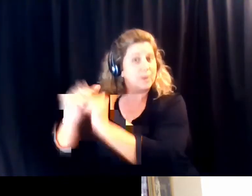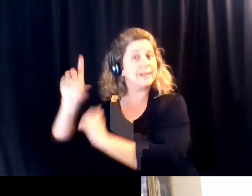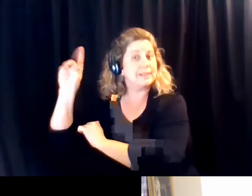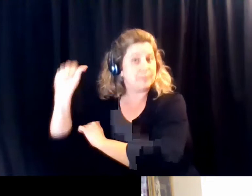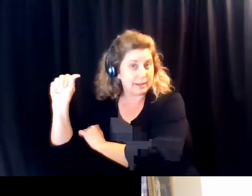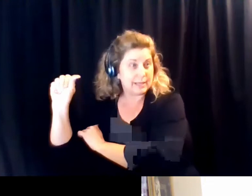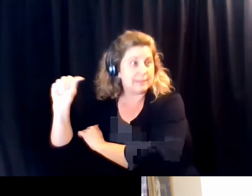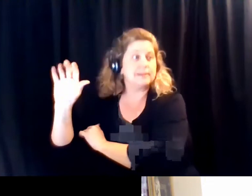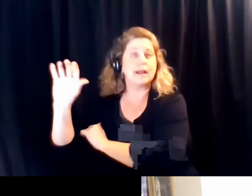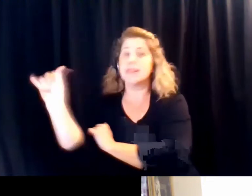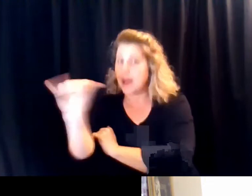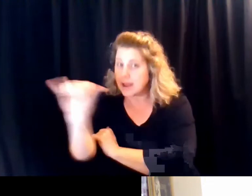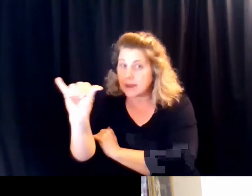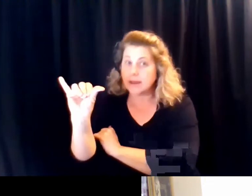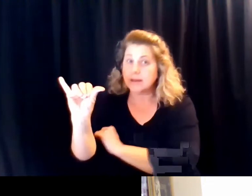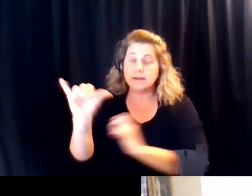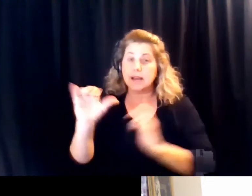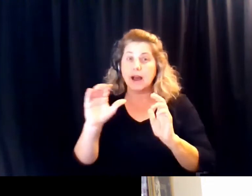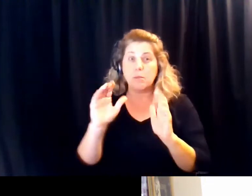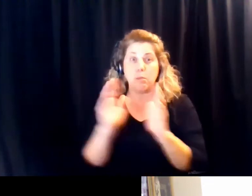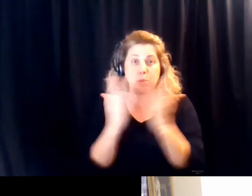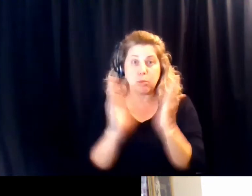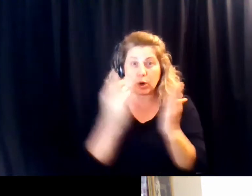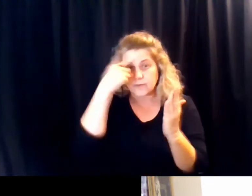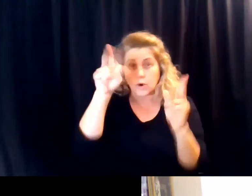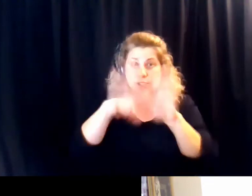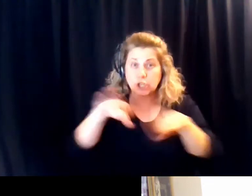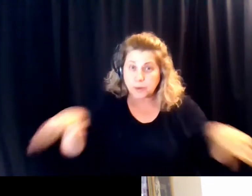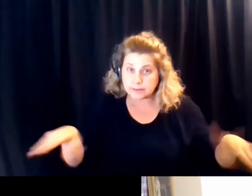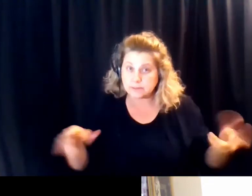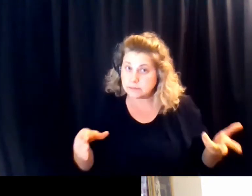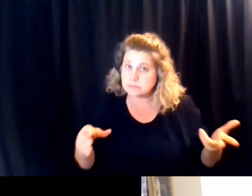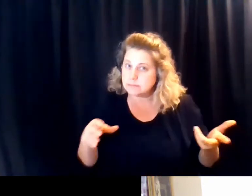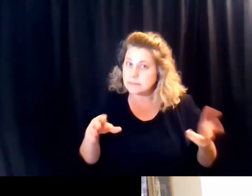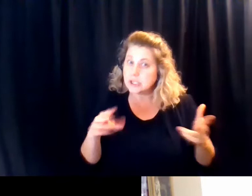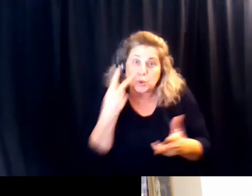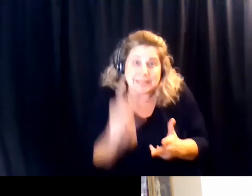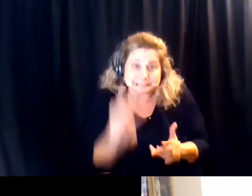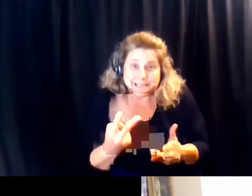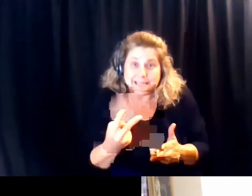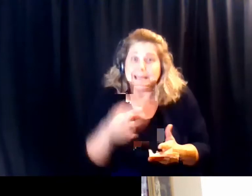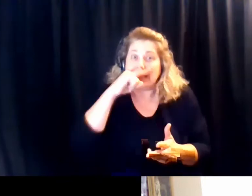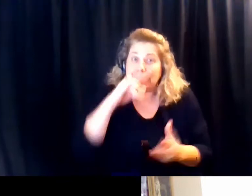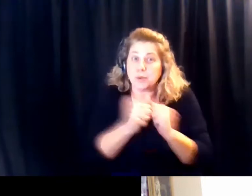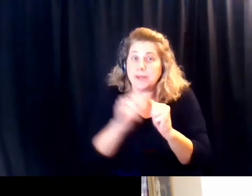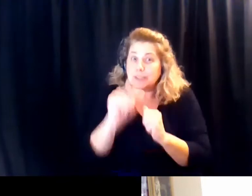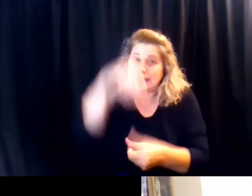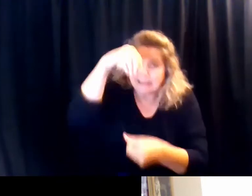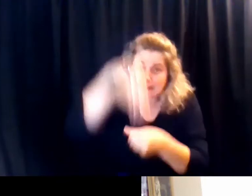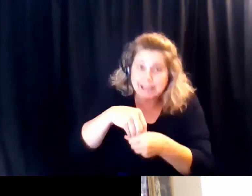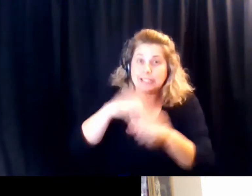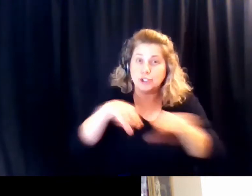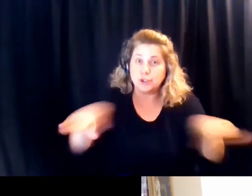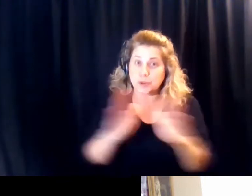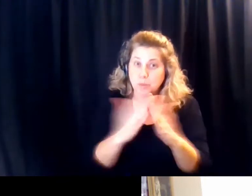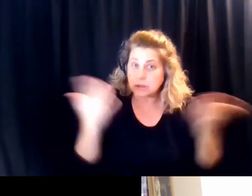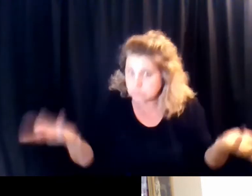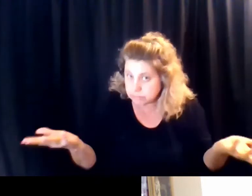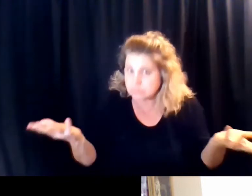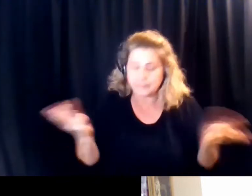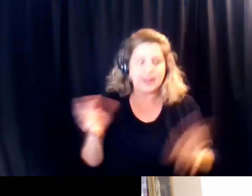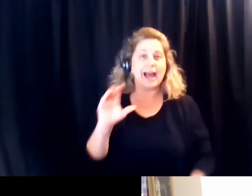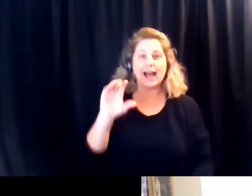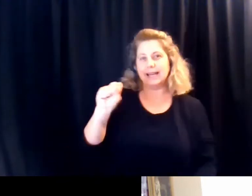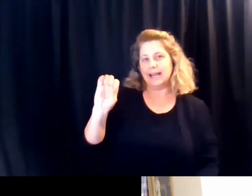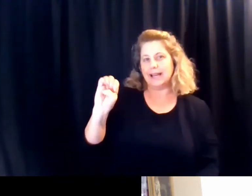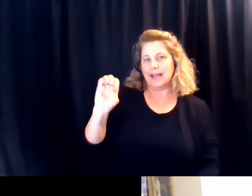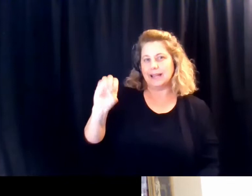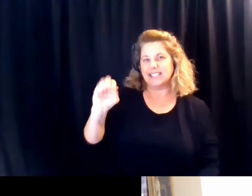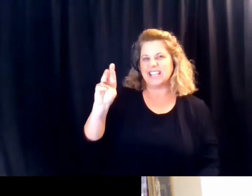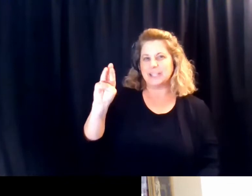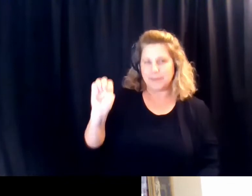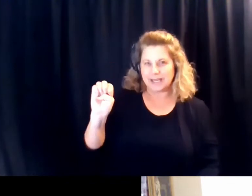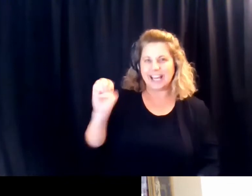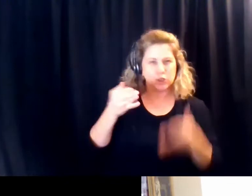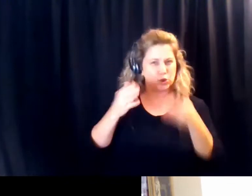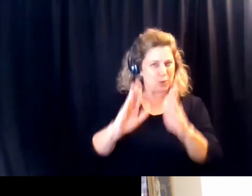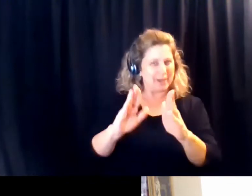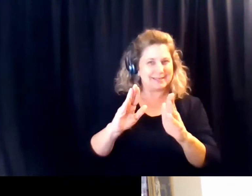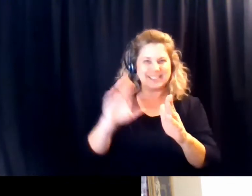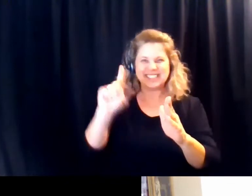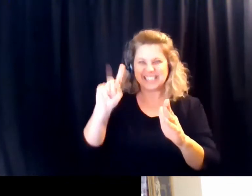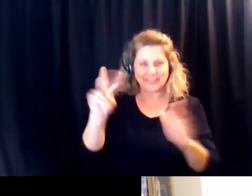Heather Dibblee: You talk about growing and responsibility when we're talking with young kids that want to maybe become an advocate or support a cause, what would be the best advice that you have for them getting started.